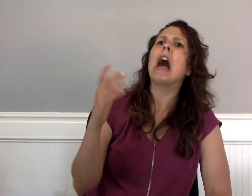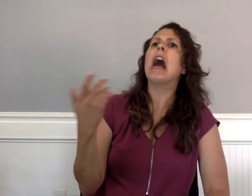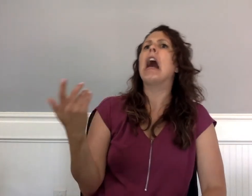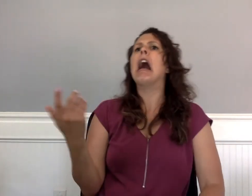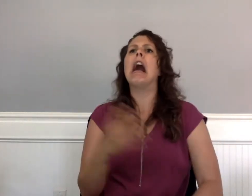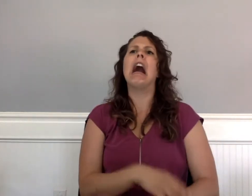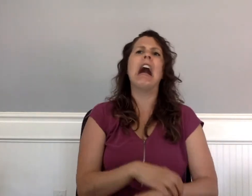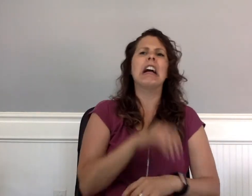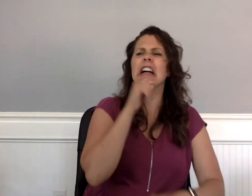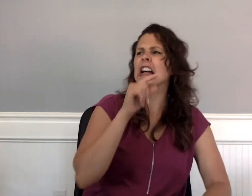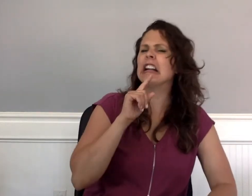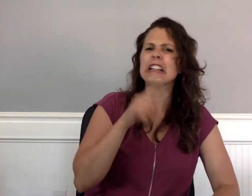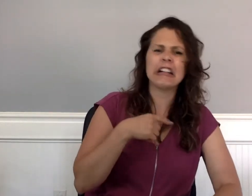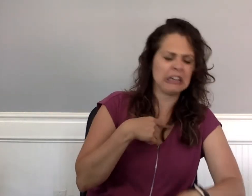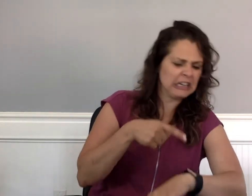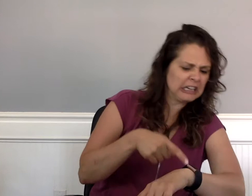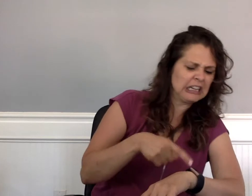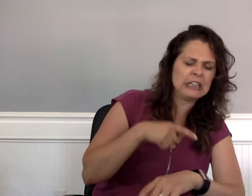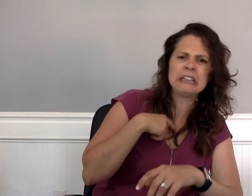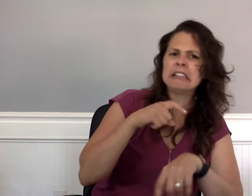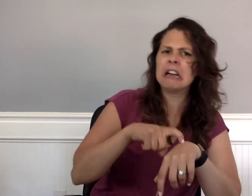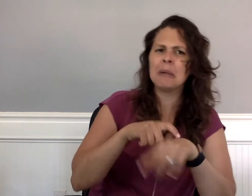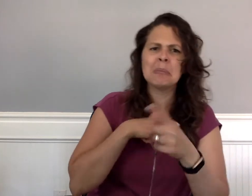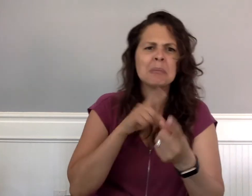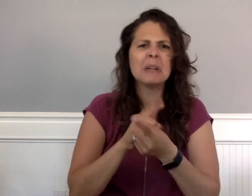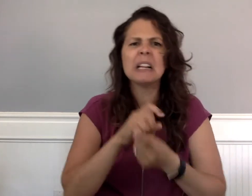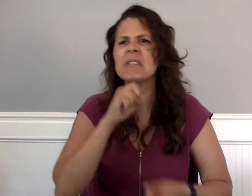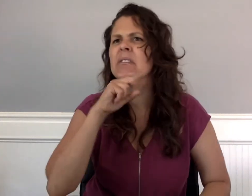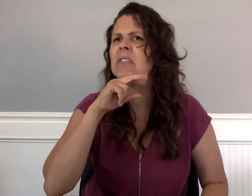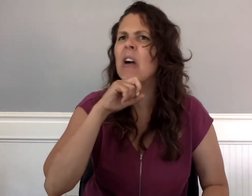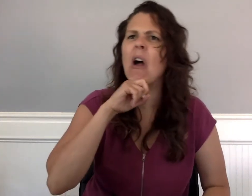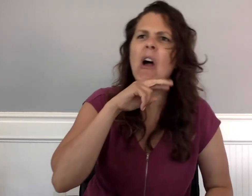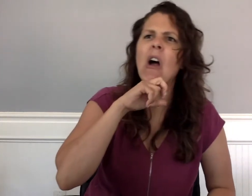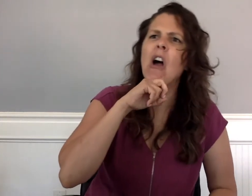“Well,” Charlie said, “I’m supposed to be meeting Frog—”